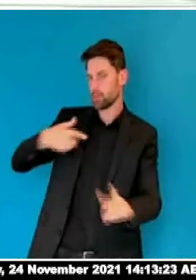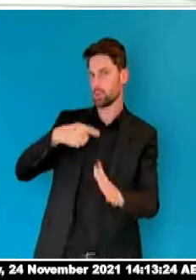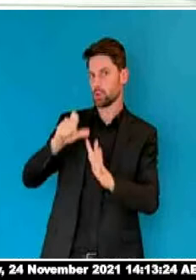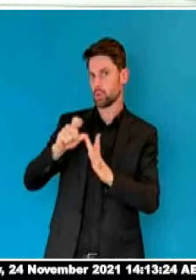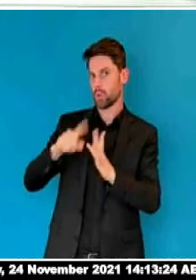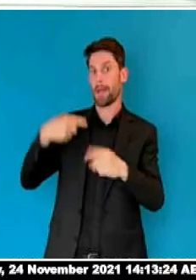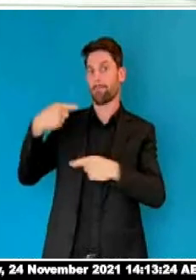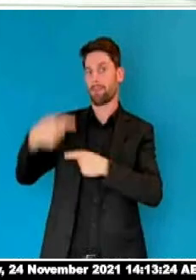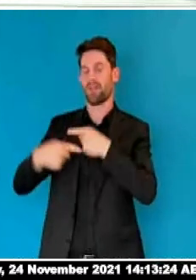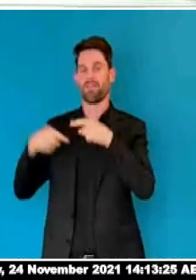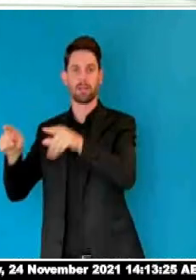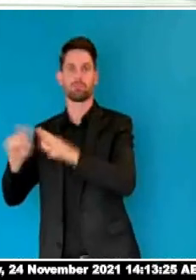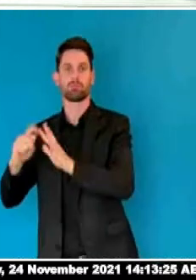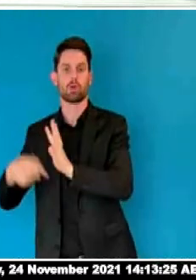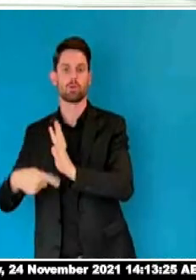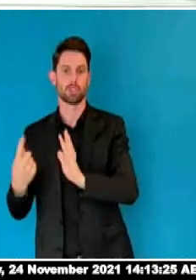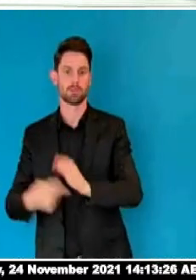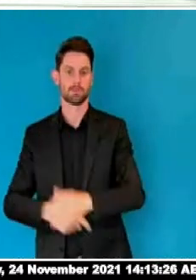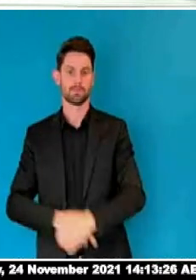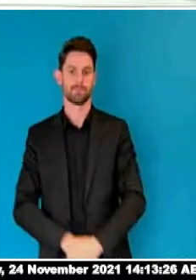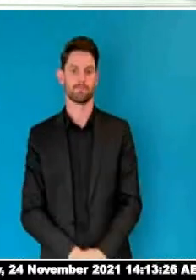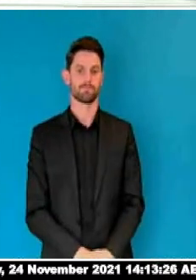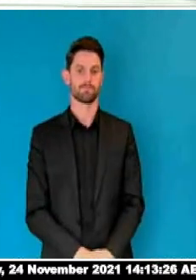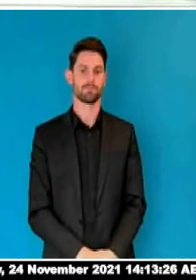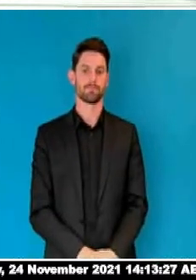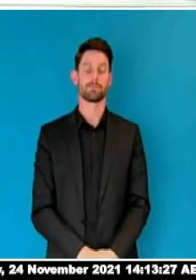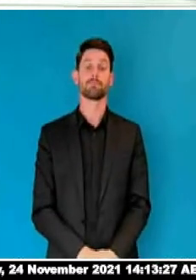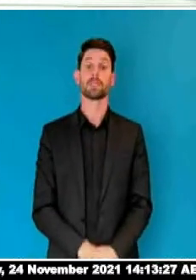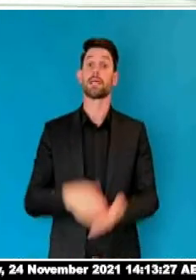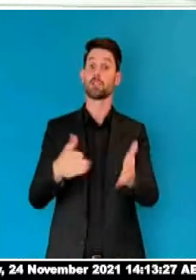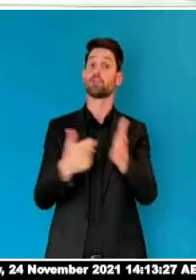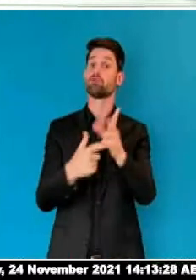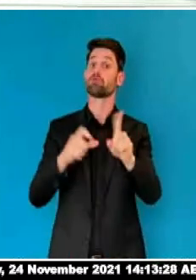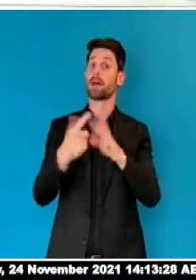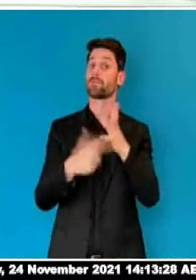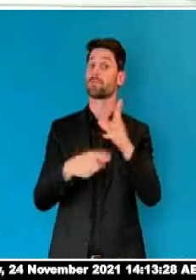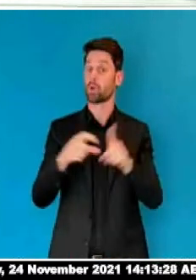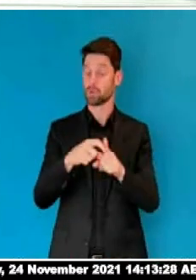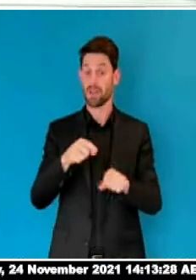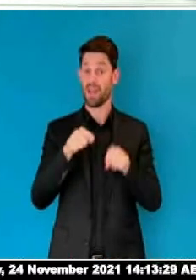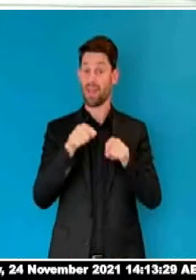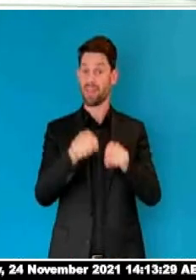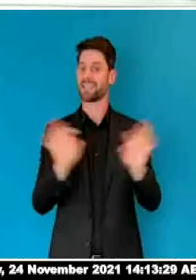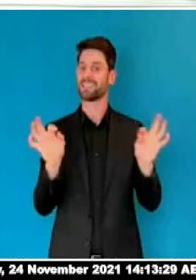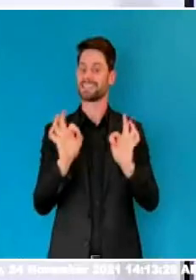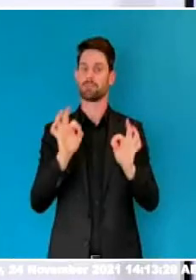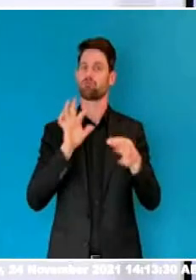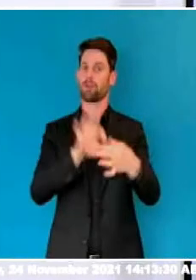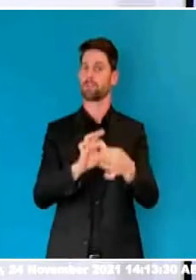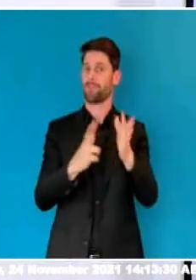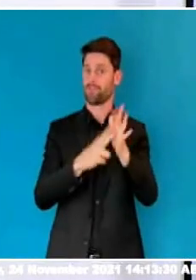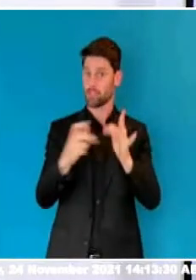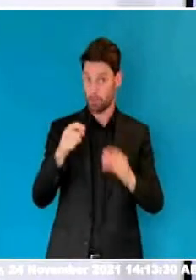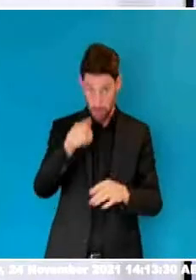Mr Radford, this project is not Victorian specific, but are you aware of the